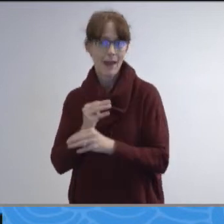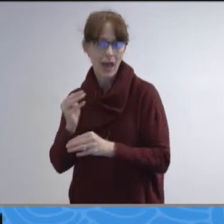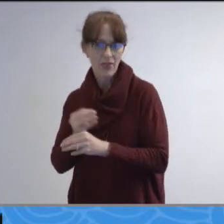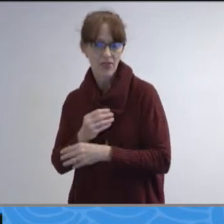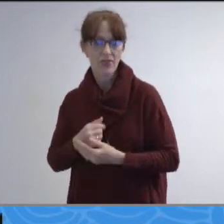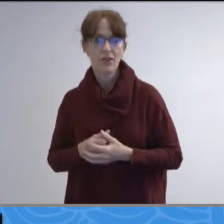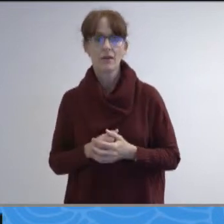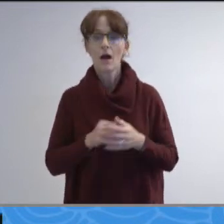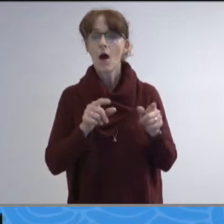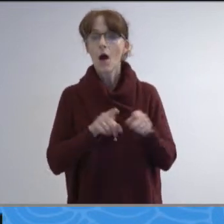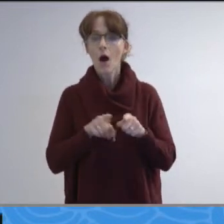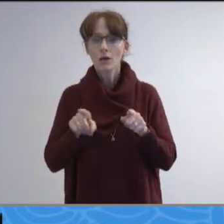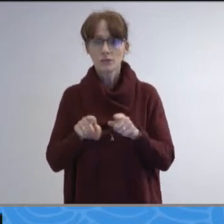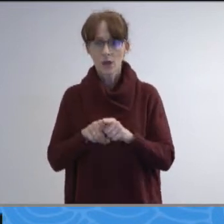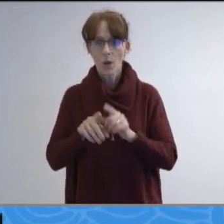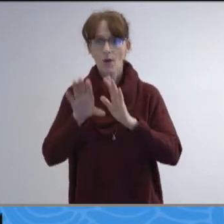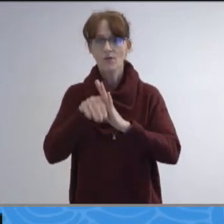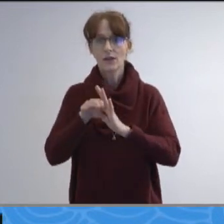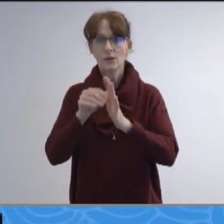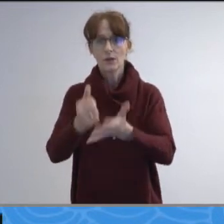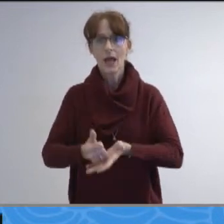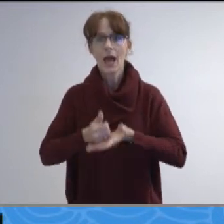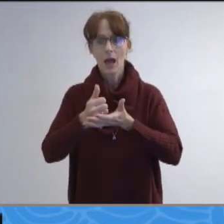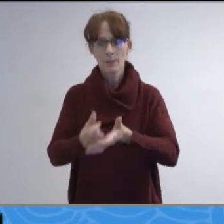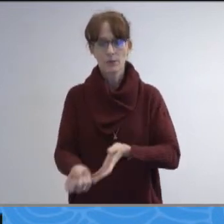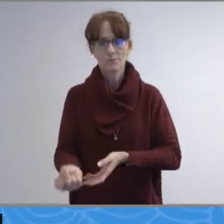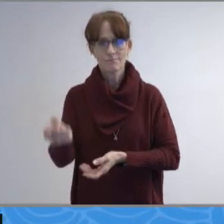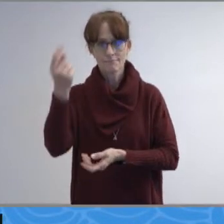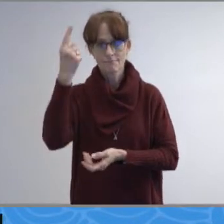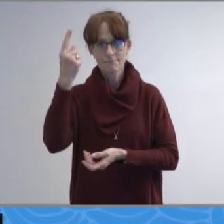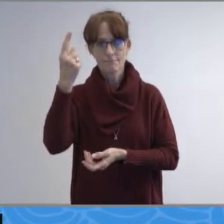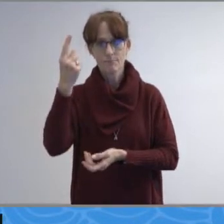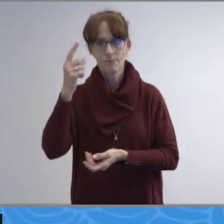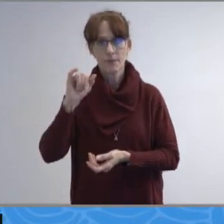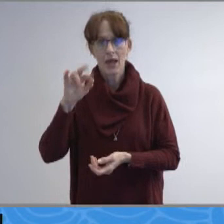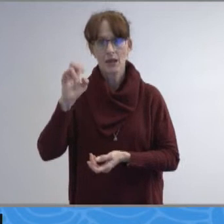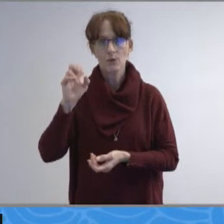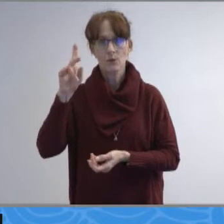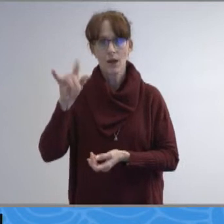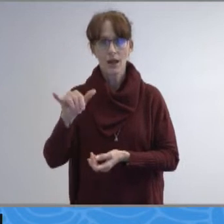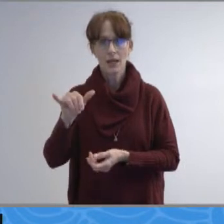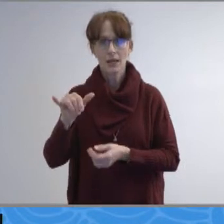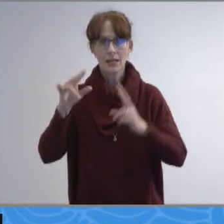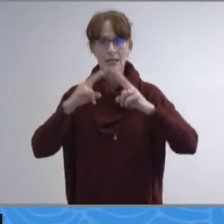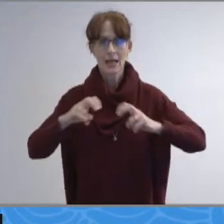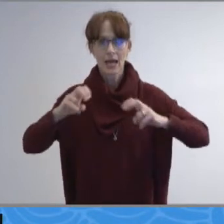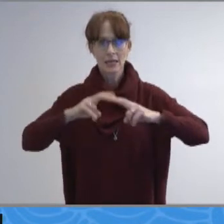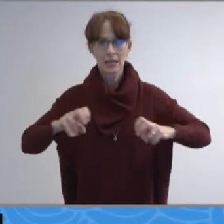There is also a video to help you understand that i-Ready Diagnostic data results.